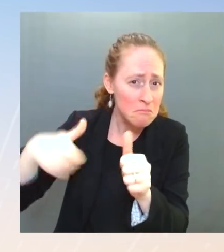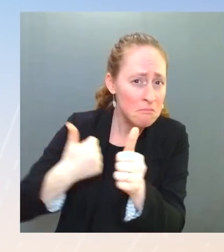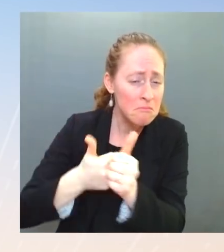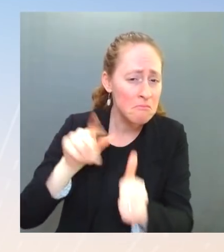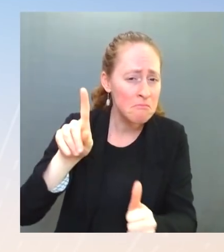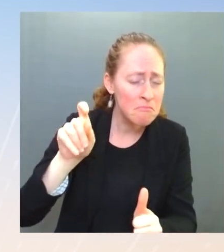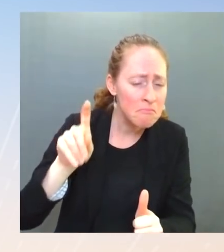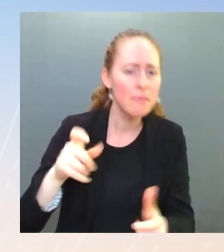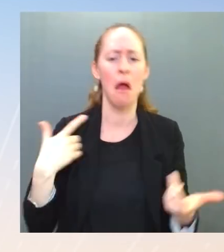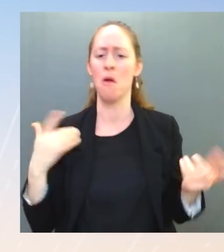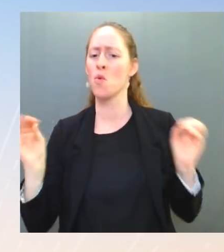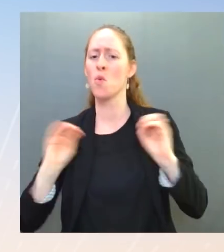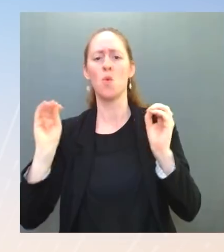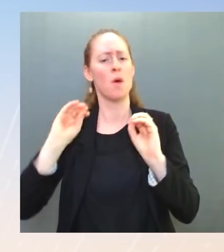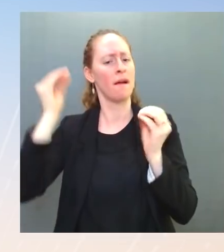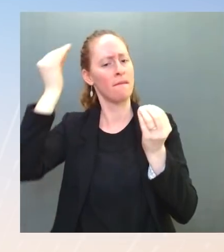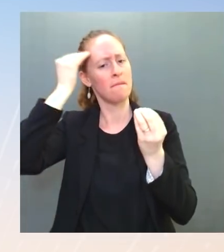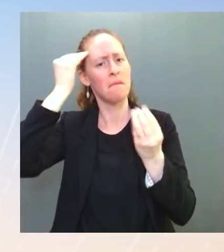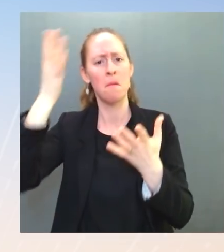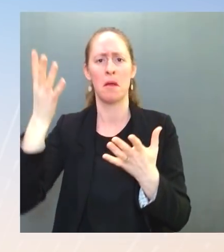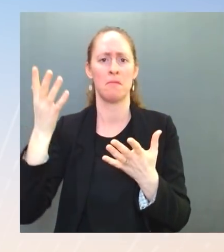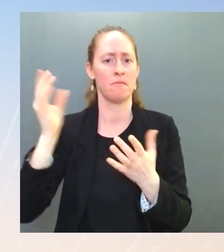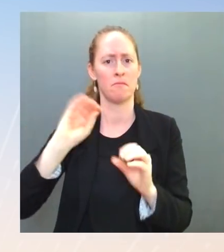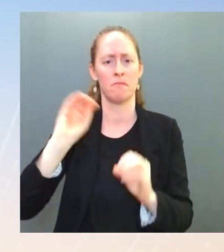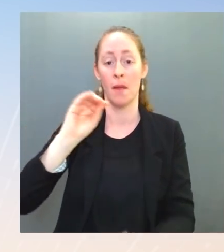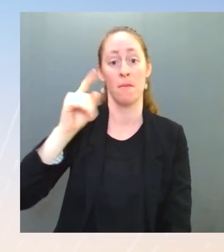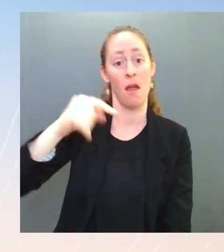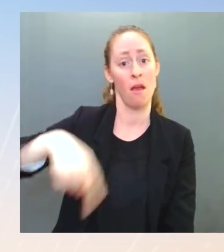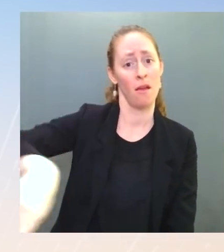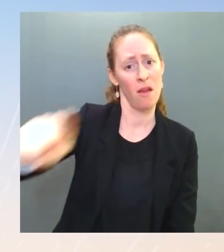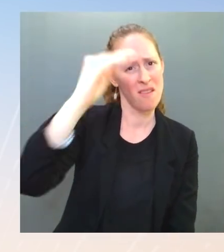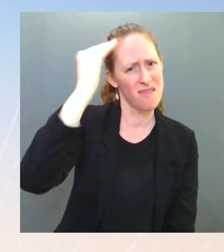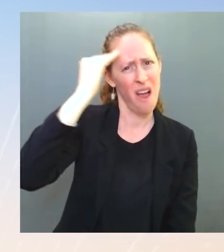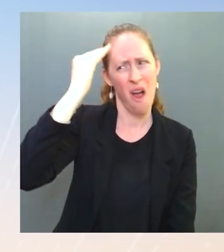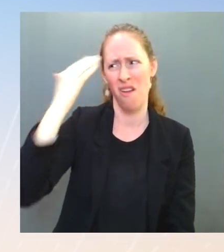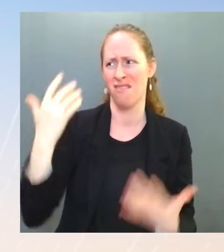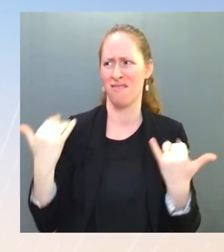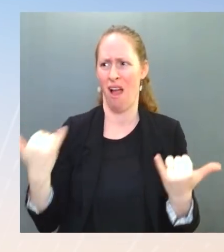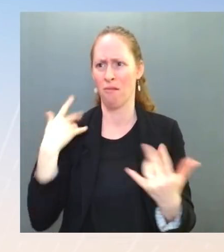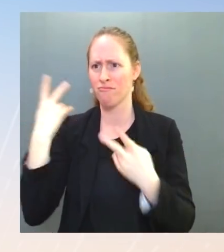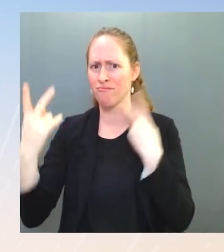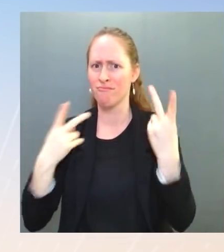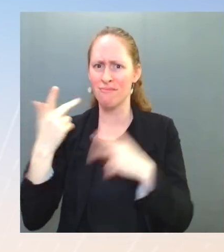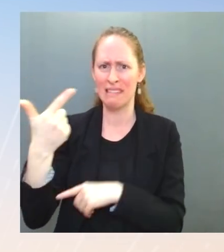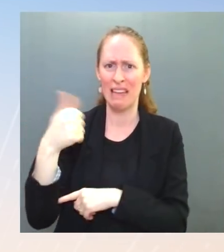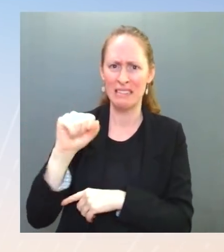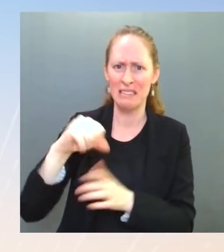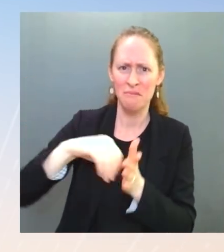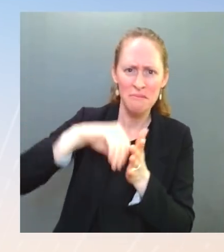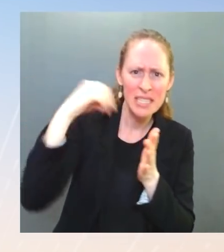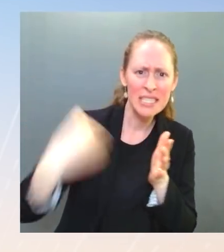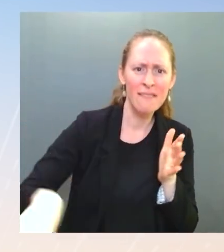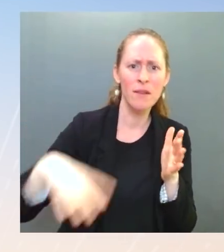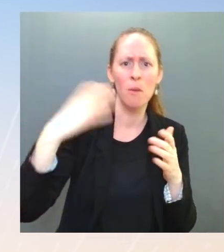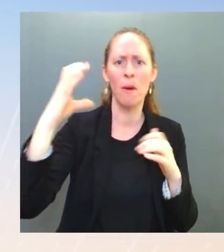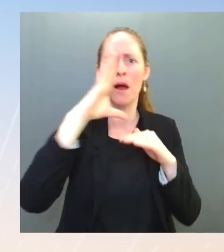to move us toward a long term, more clean energy economy. But I expect we'll have more of a preview for you later today. Go ahead.